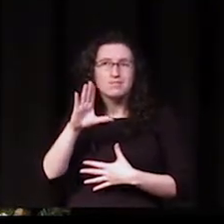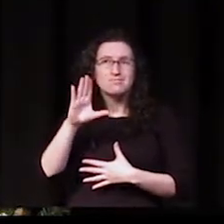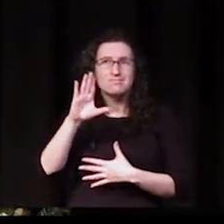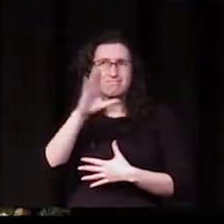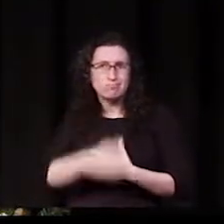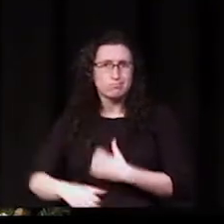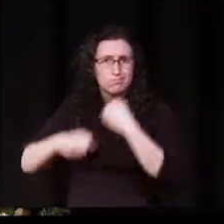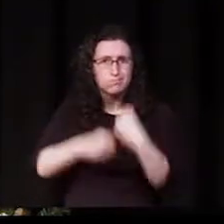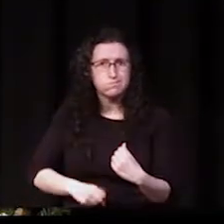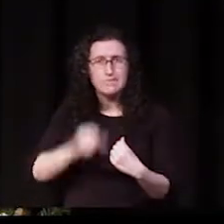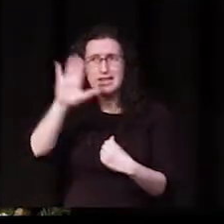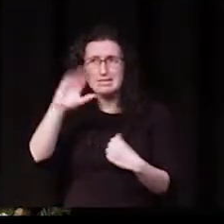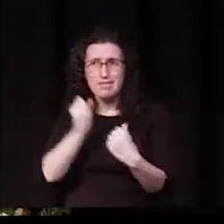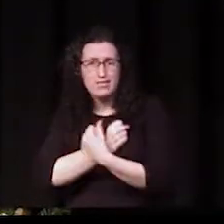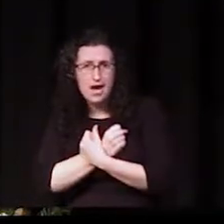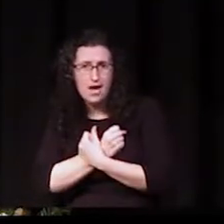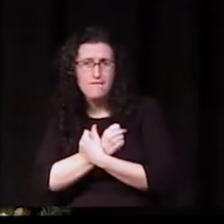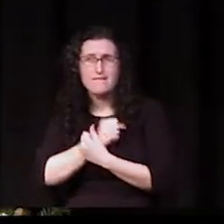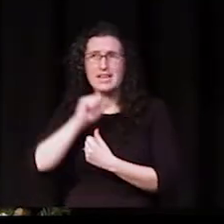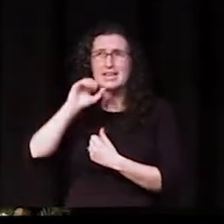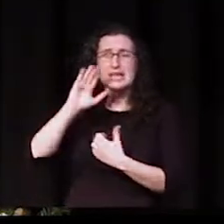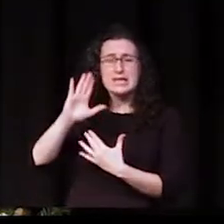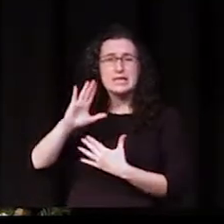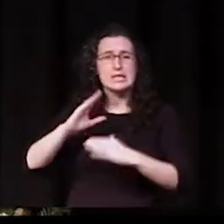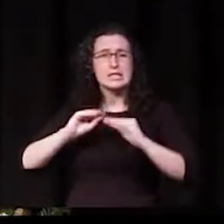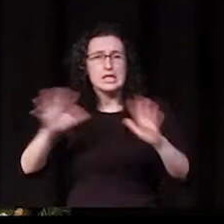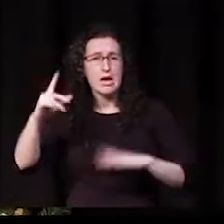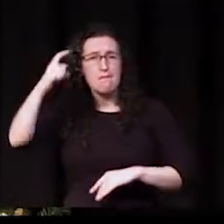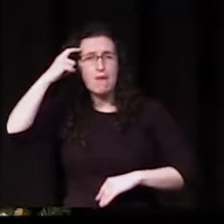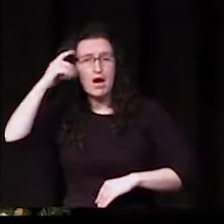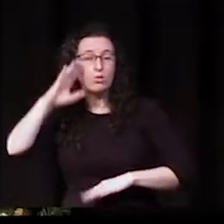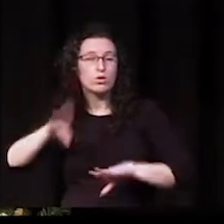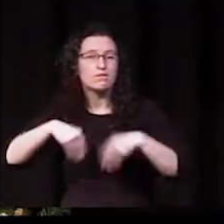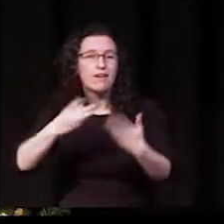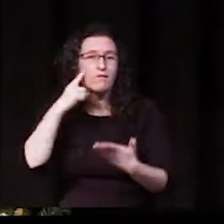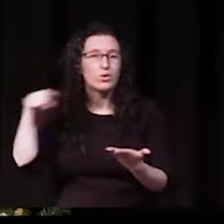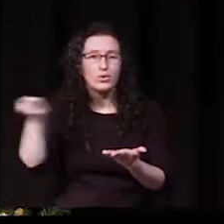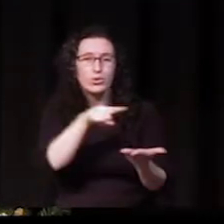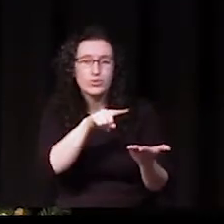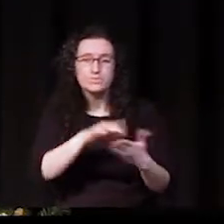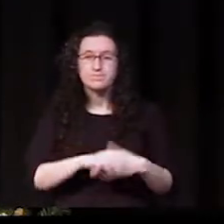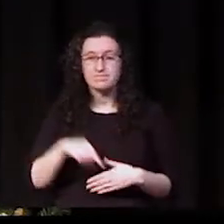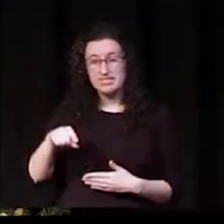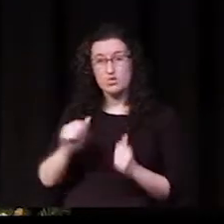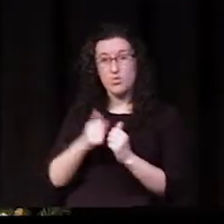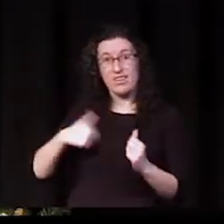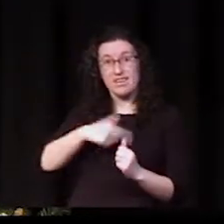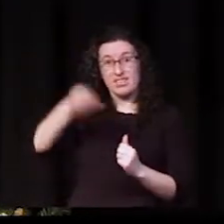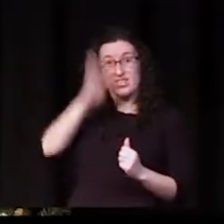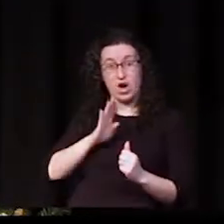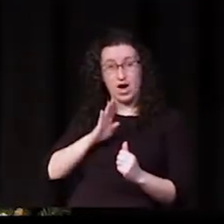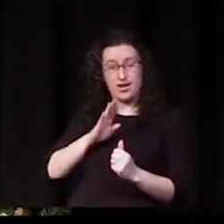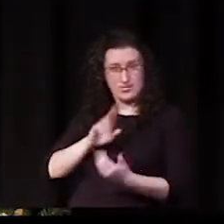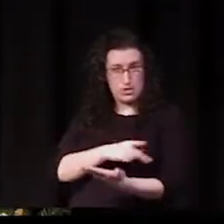and His love, and His sound mind. And in the Psalms, this "with us God," promises that He is the one who will teach us,